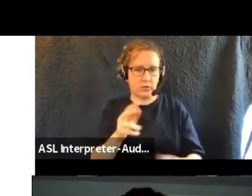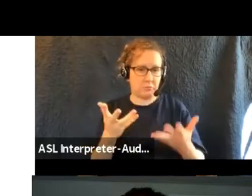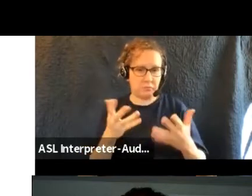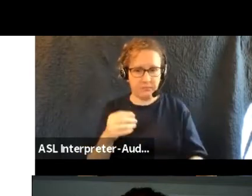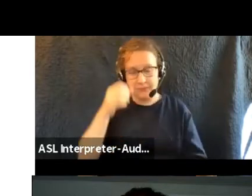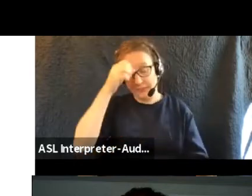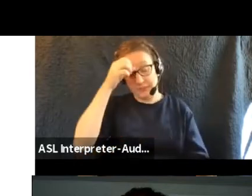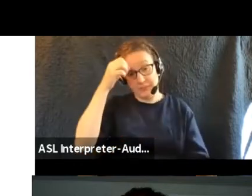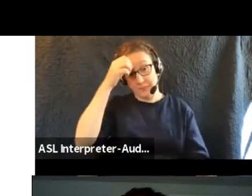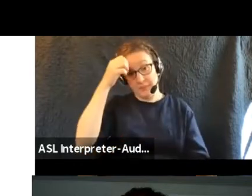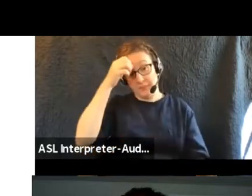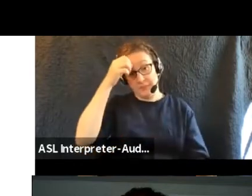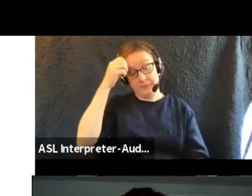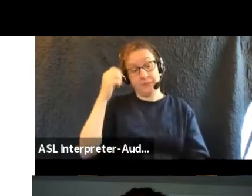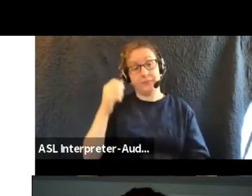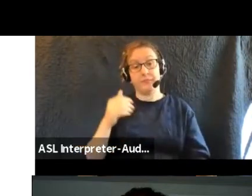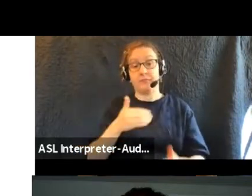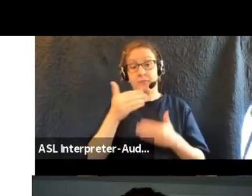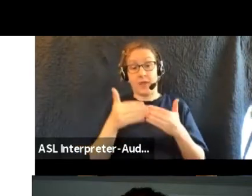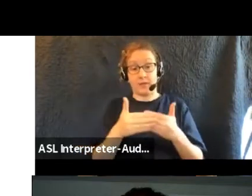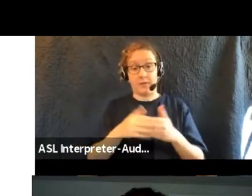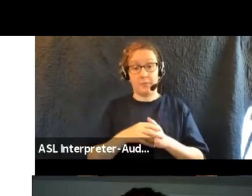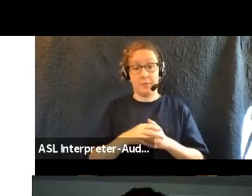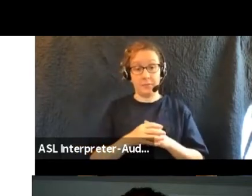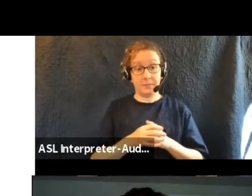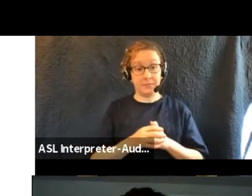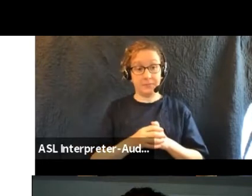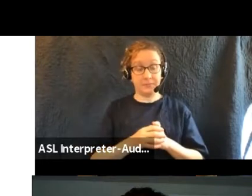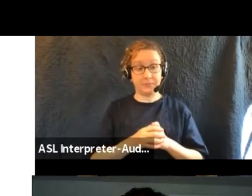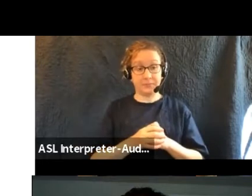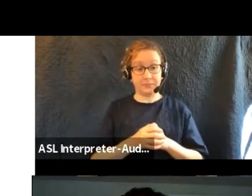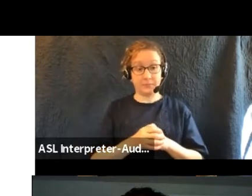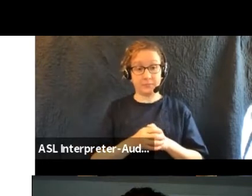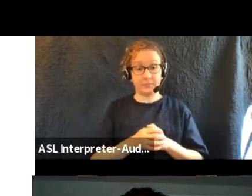Next slide, please.